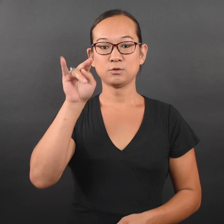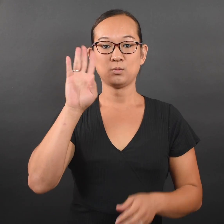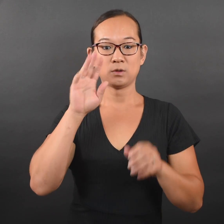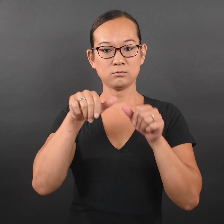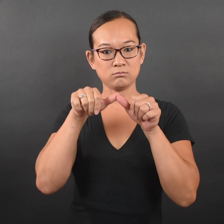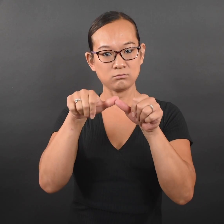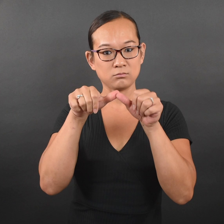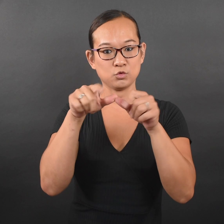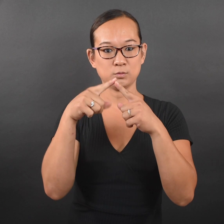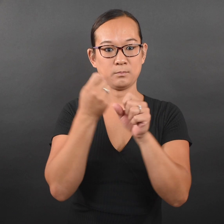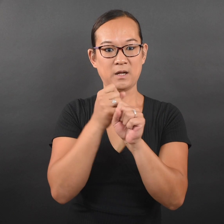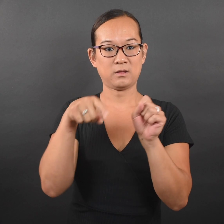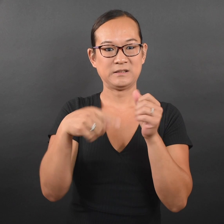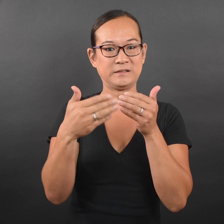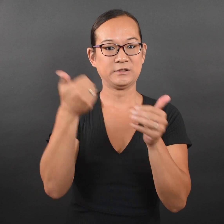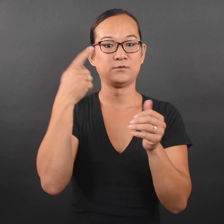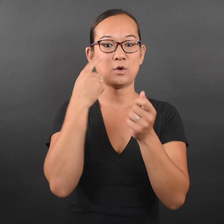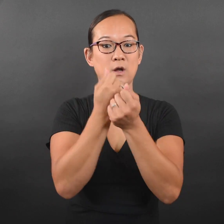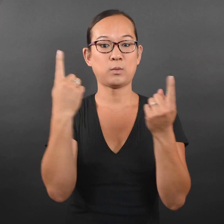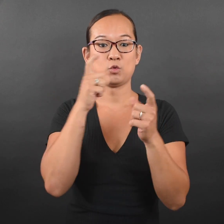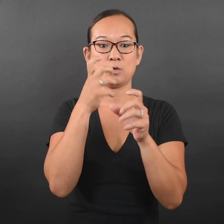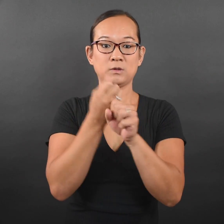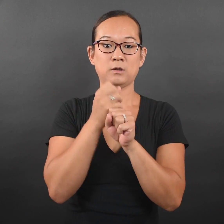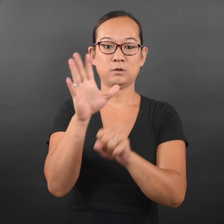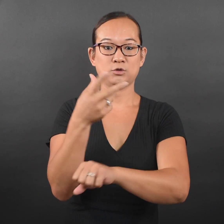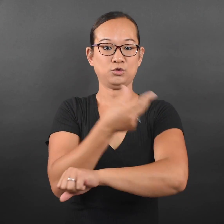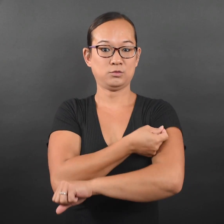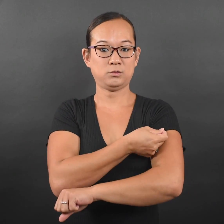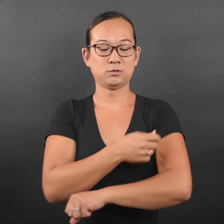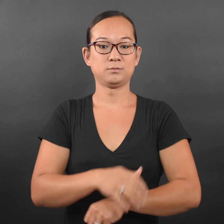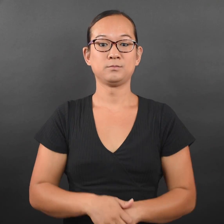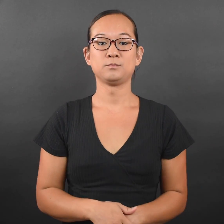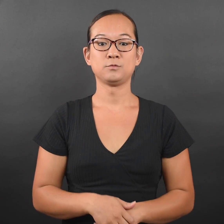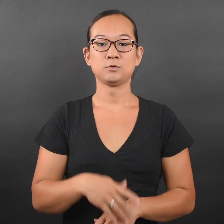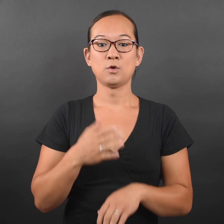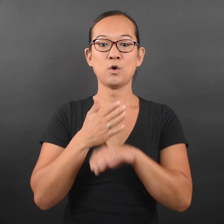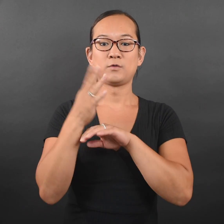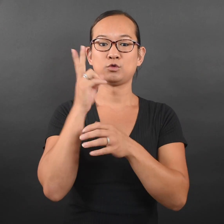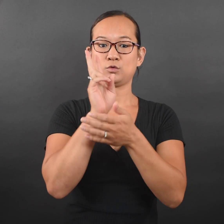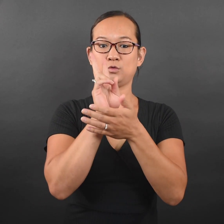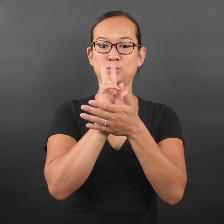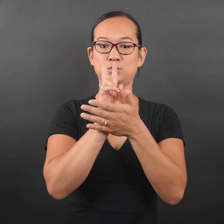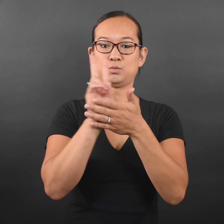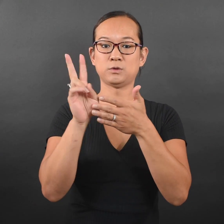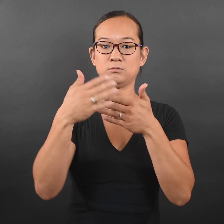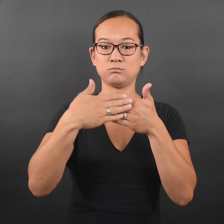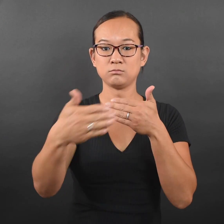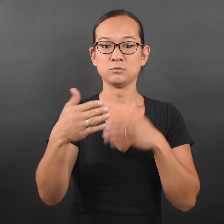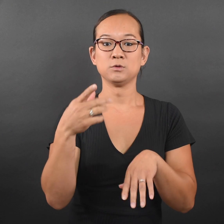Minnesota continues to make it easy for anyone who wants a shot to get one. Over the next two weeks,